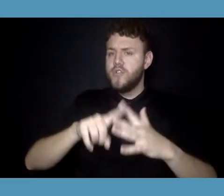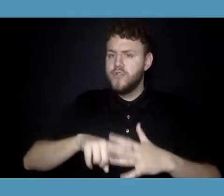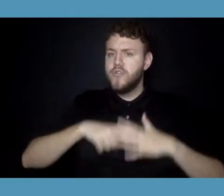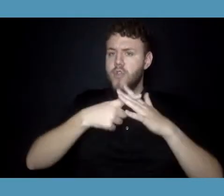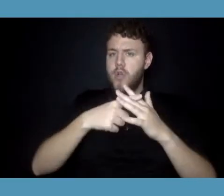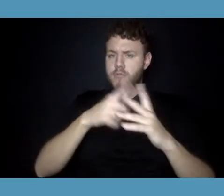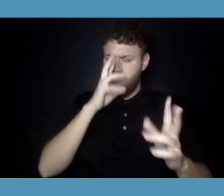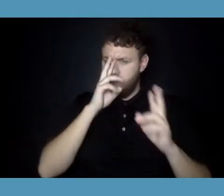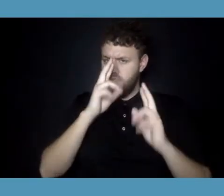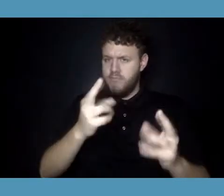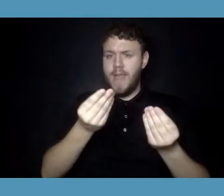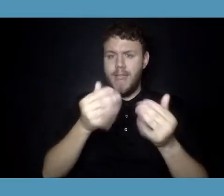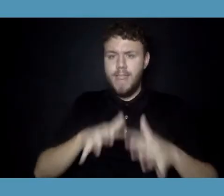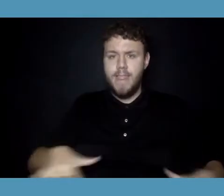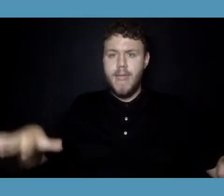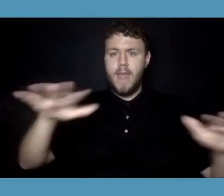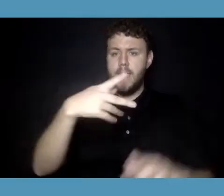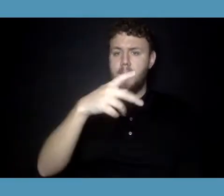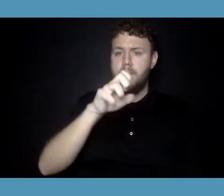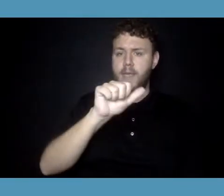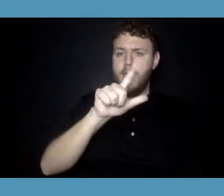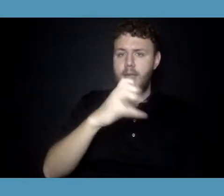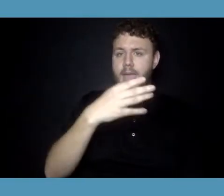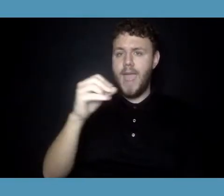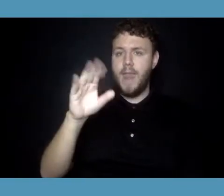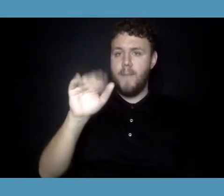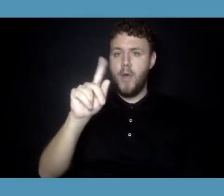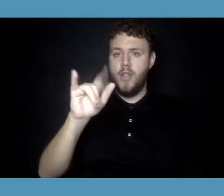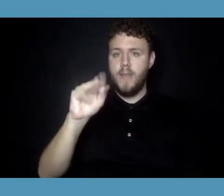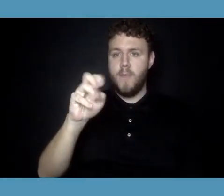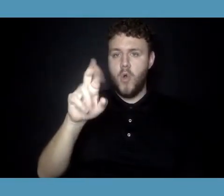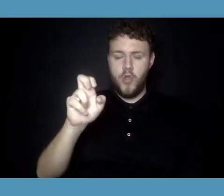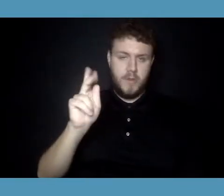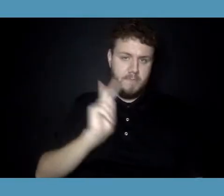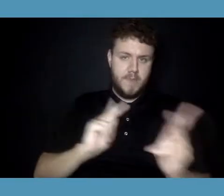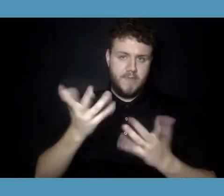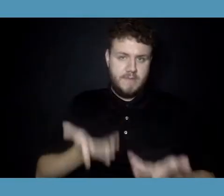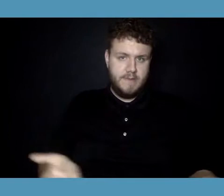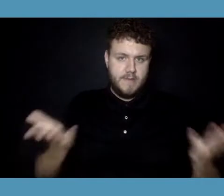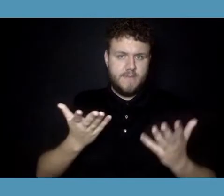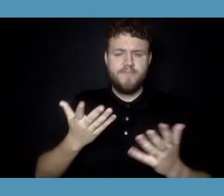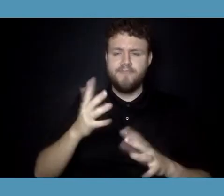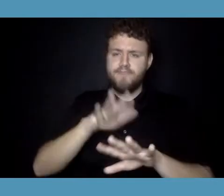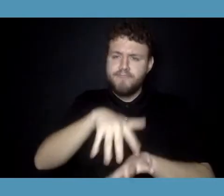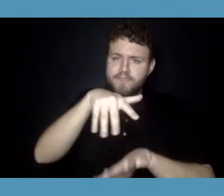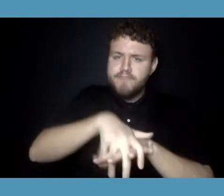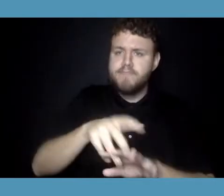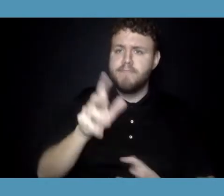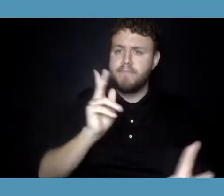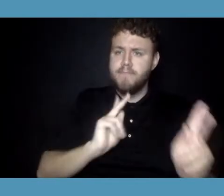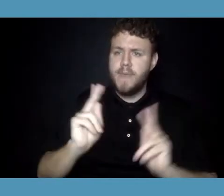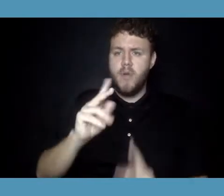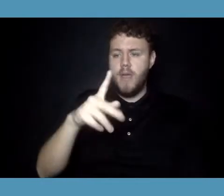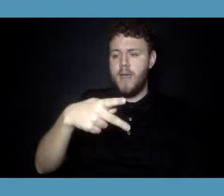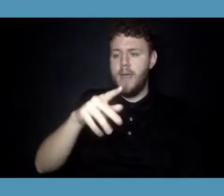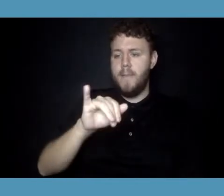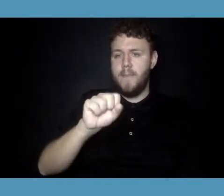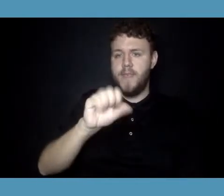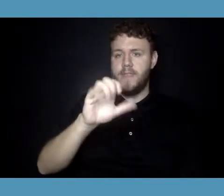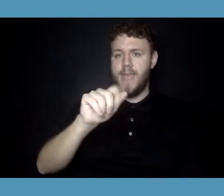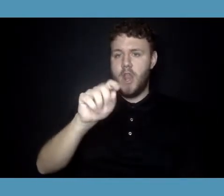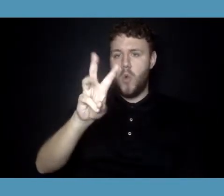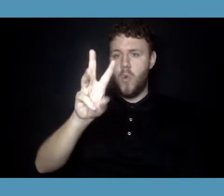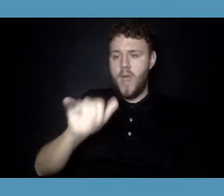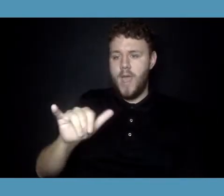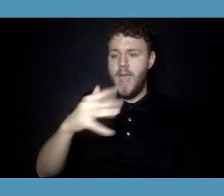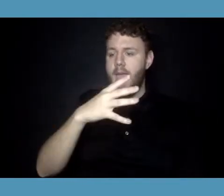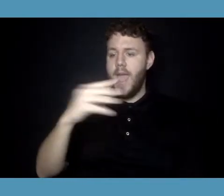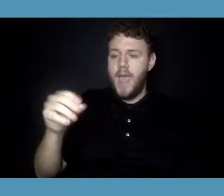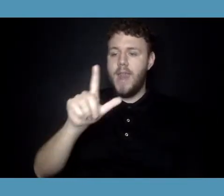that the lands where the Peale and Baltimore is situated today are the traditional ancestral lands of the indigenous peoples.